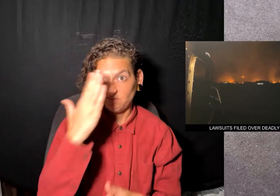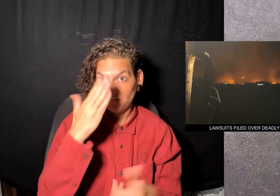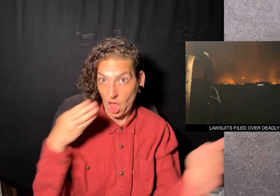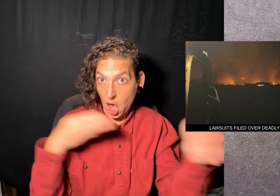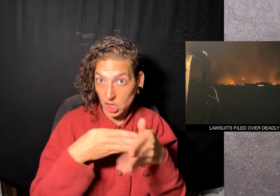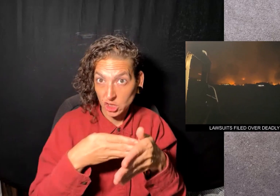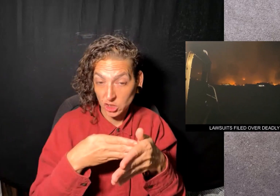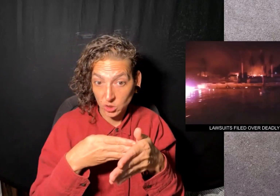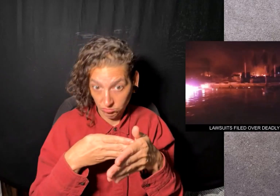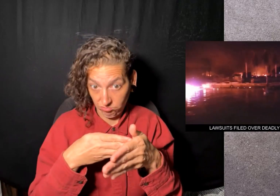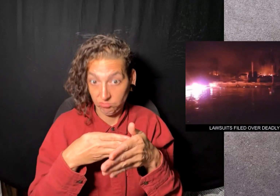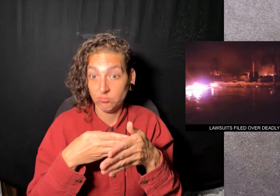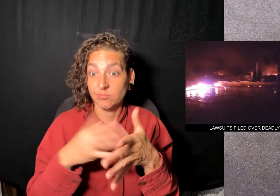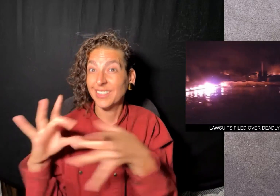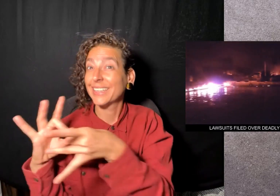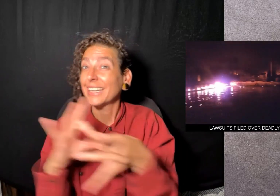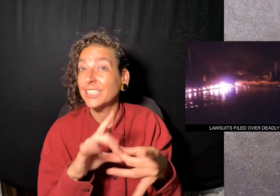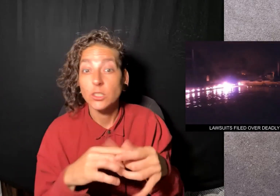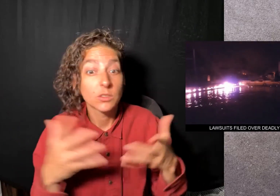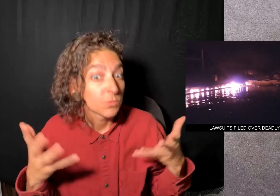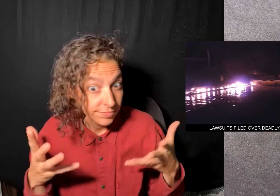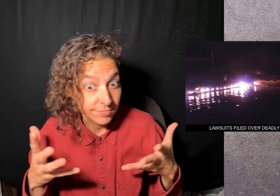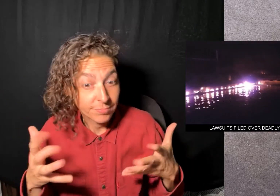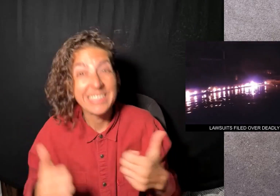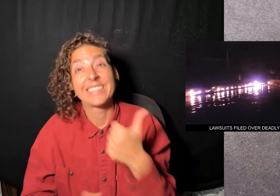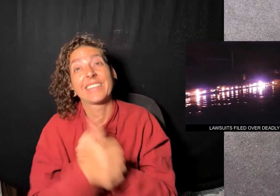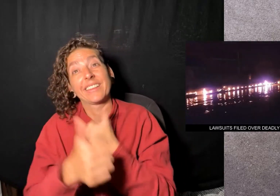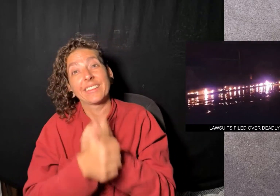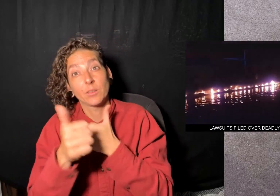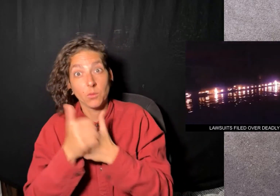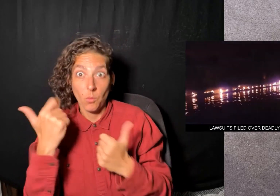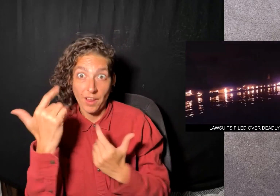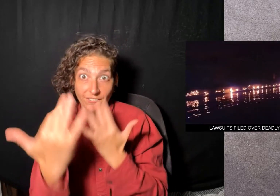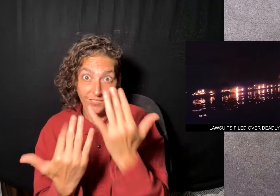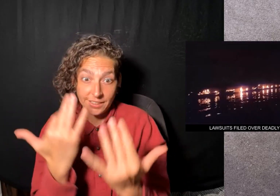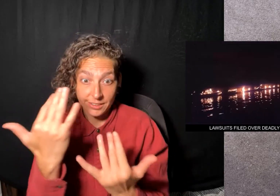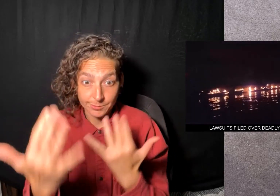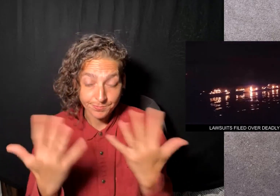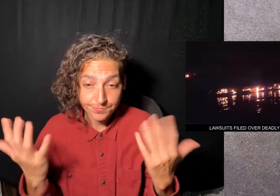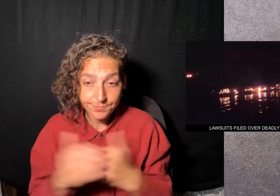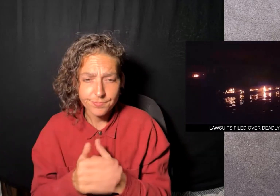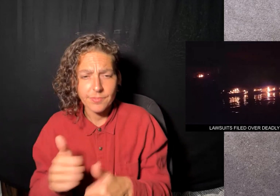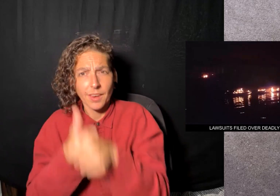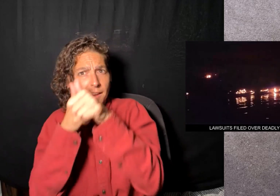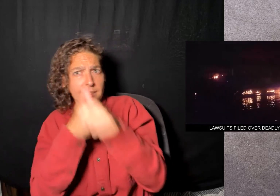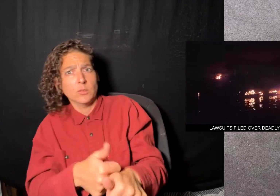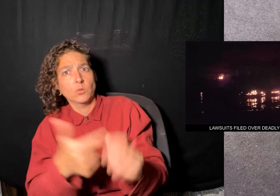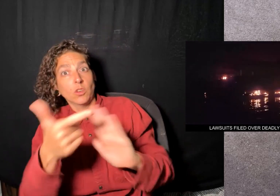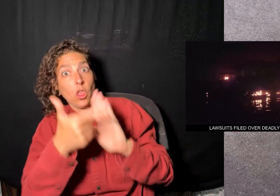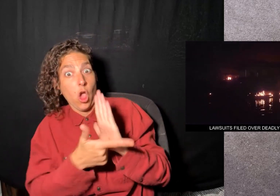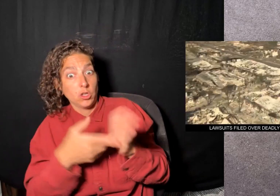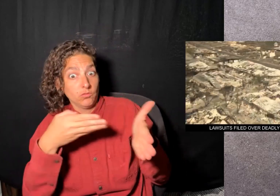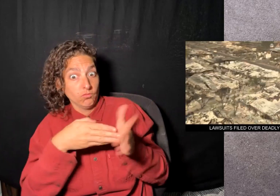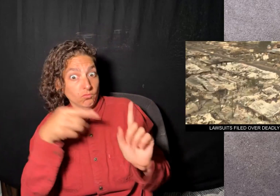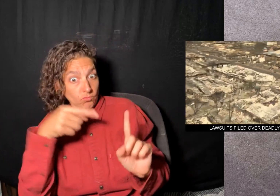electric industries is facing a lawsuit in connection to the deadly wildfires according